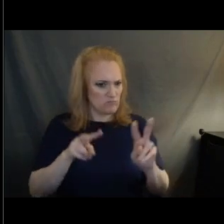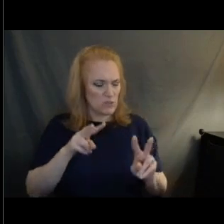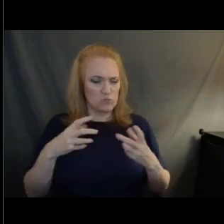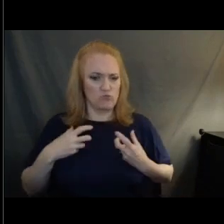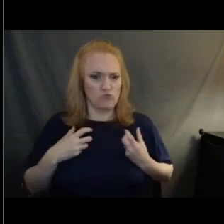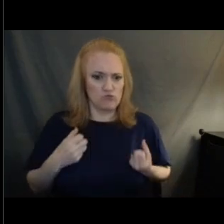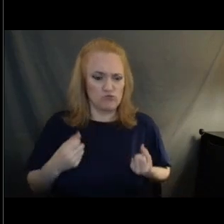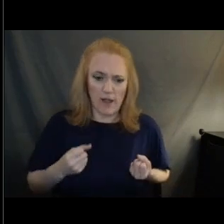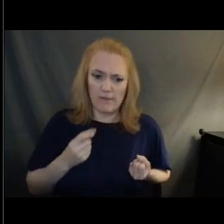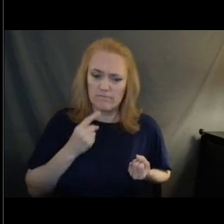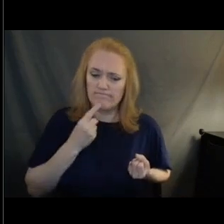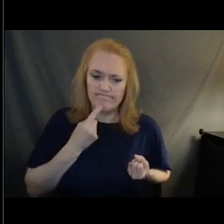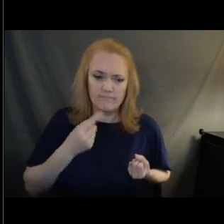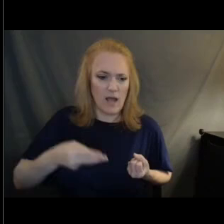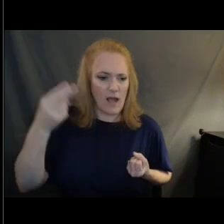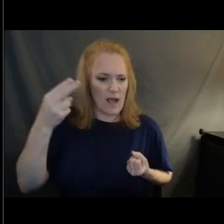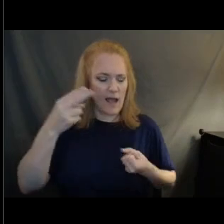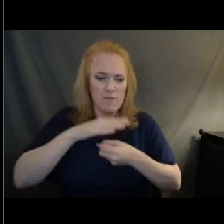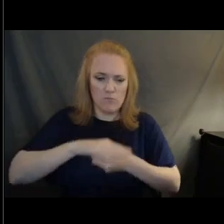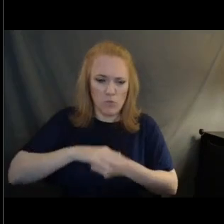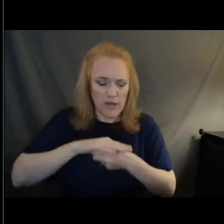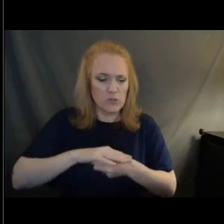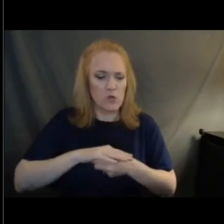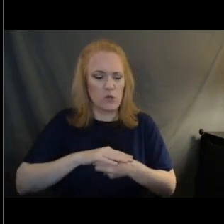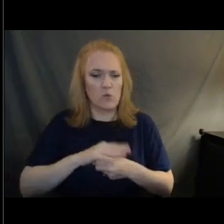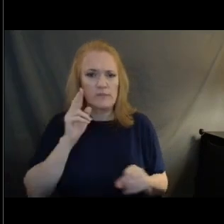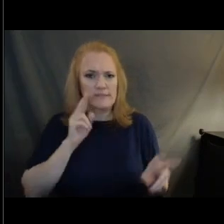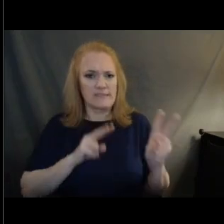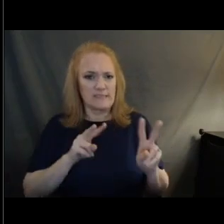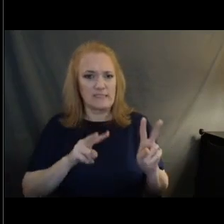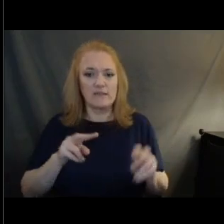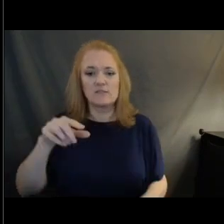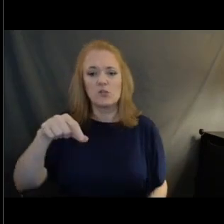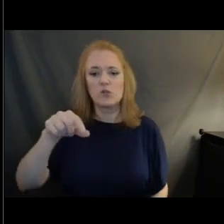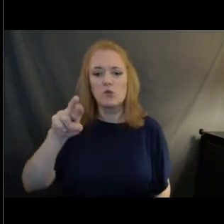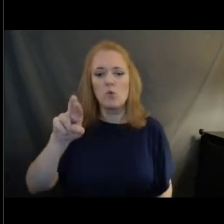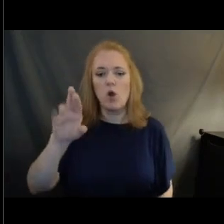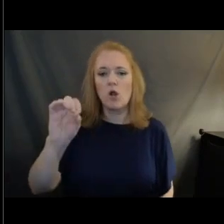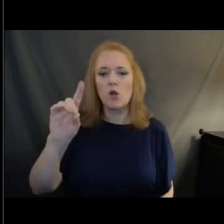ridge of high pressure build with time. There's a QR code there in the upper right where you